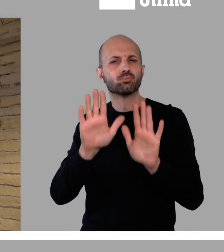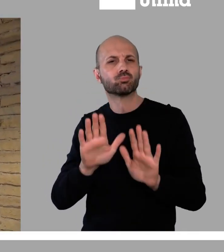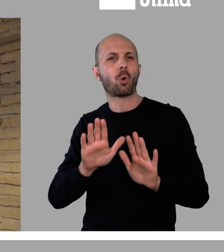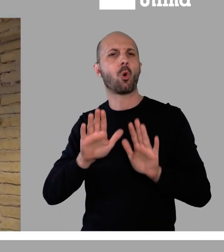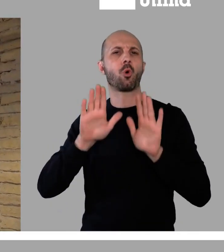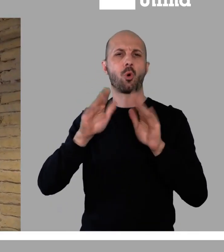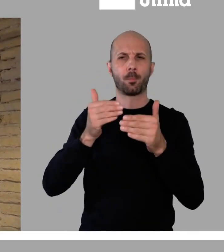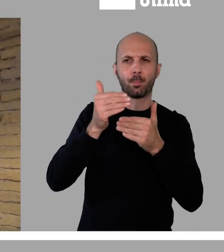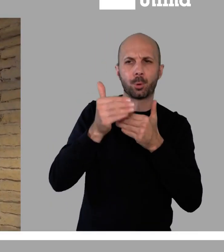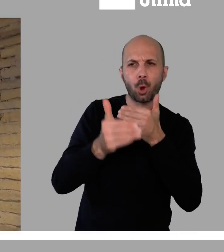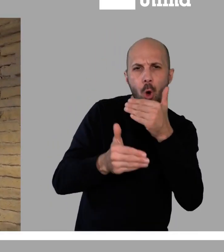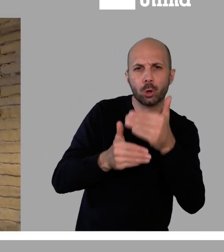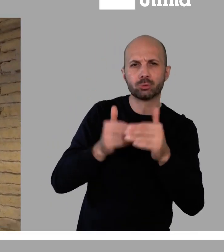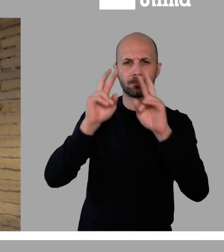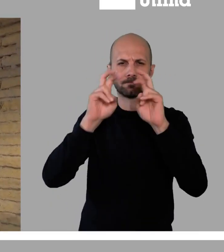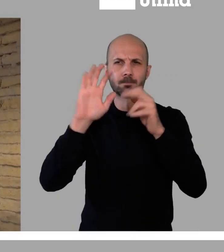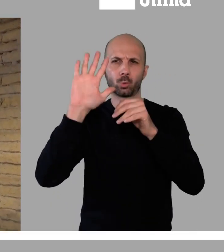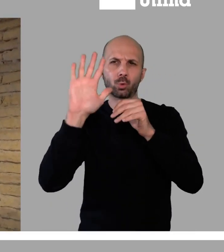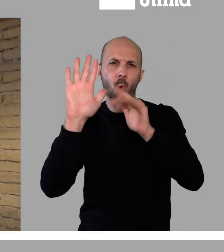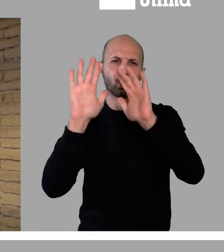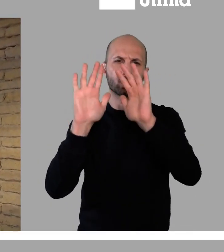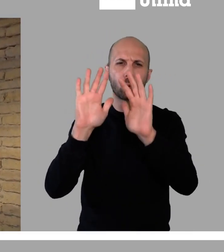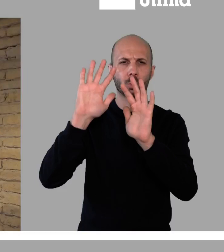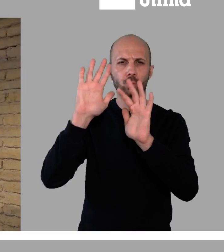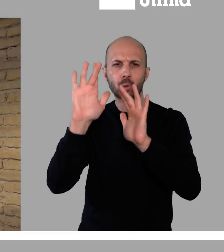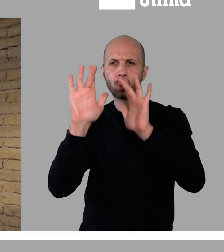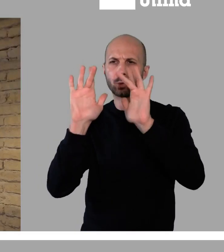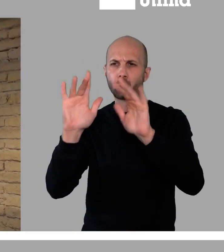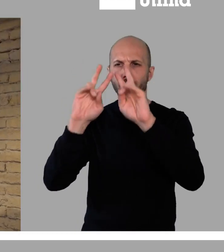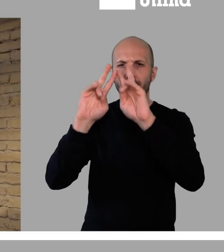in which we slowly explore